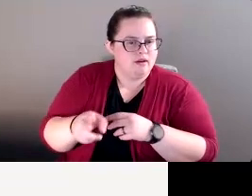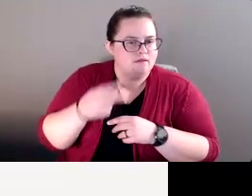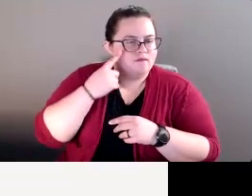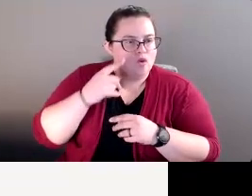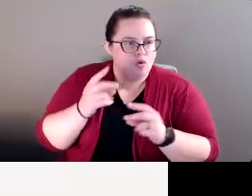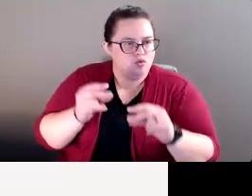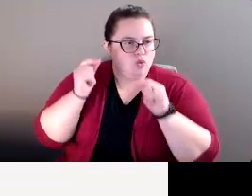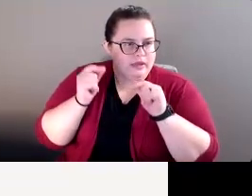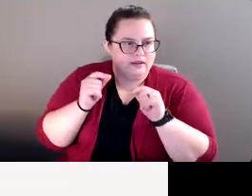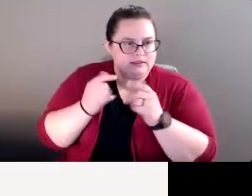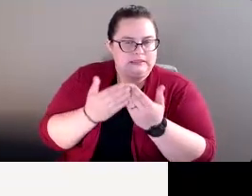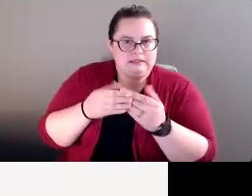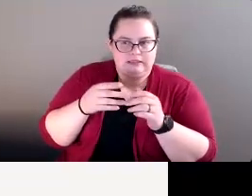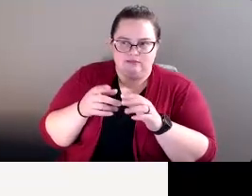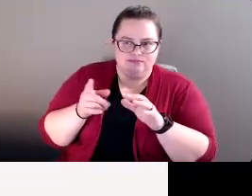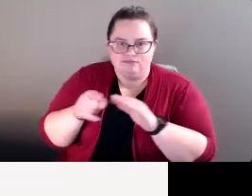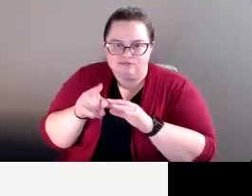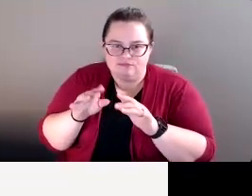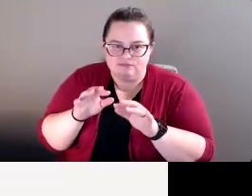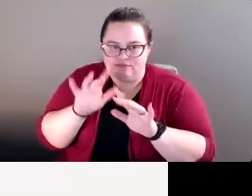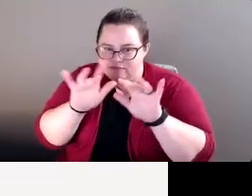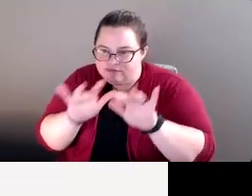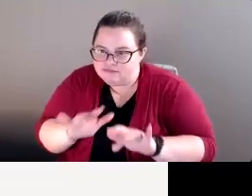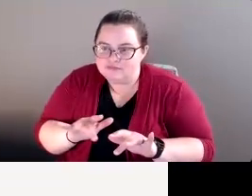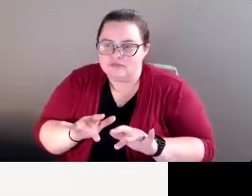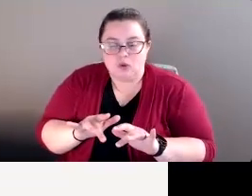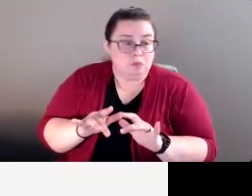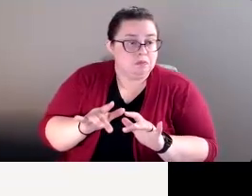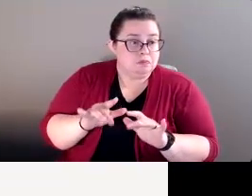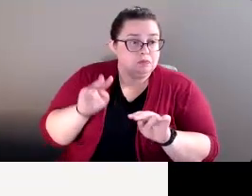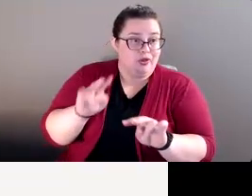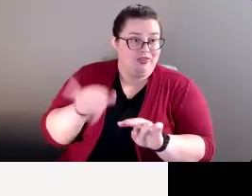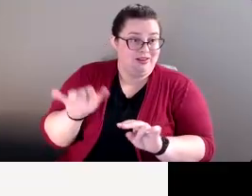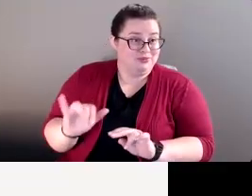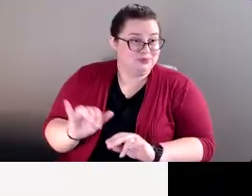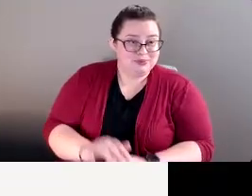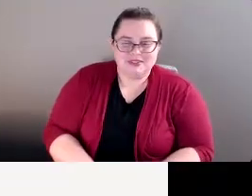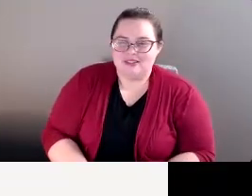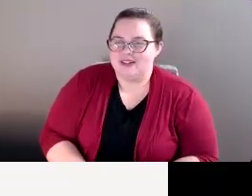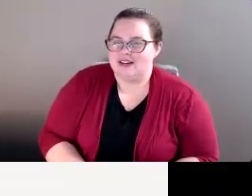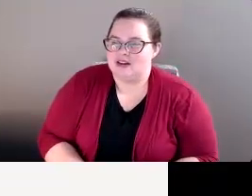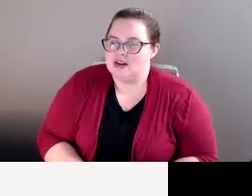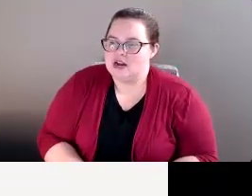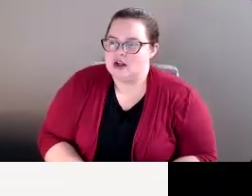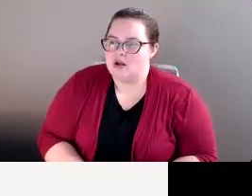And so, you can check those out as well too and yes, I talked about